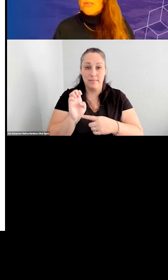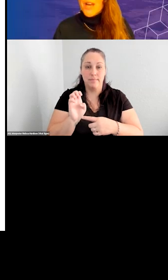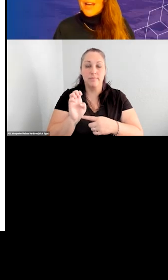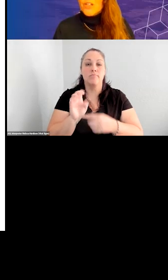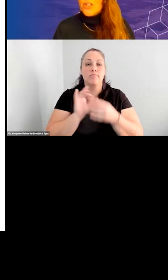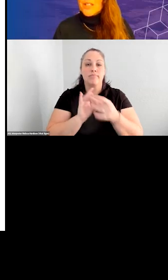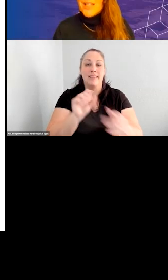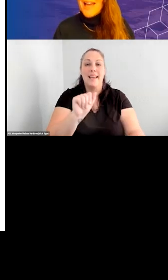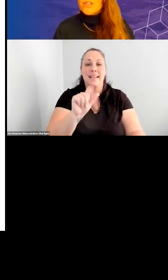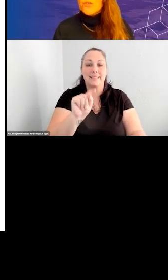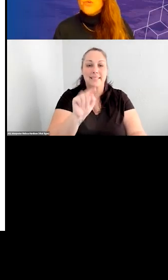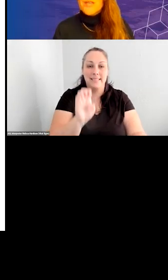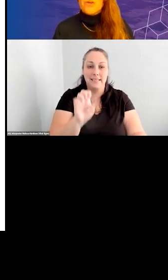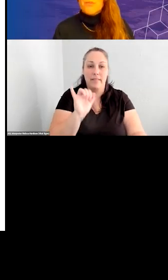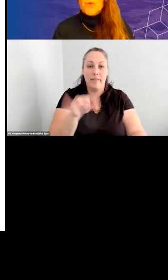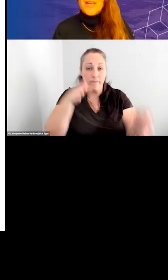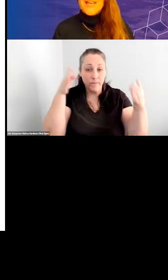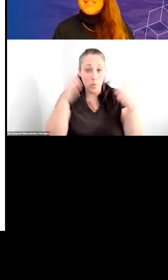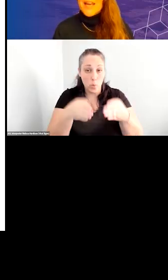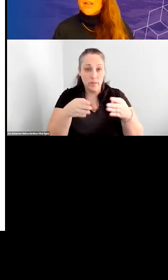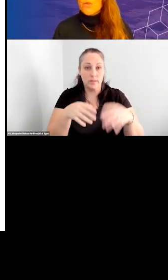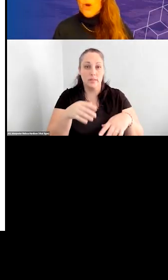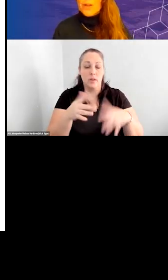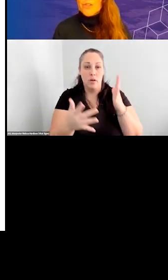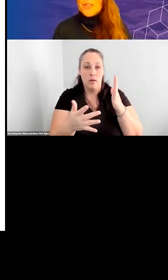of technicians at two-year community and technical colleges.